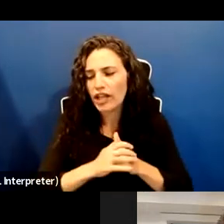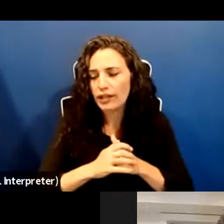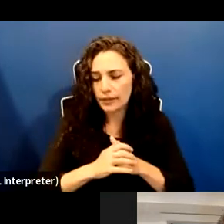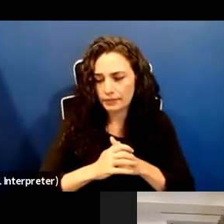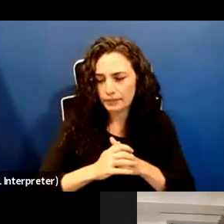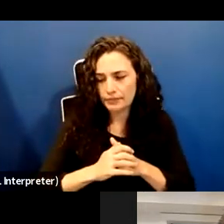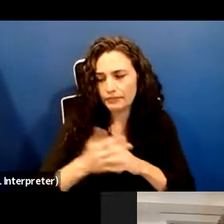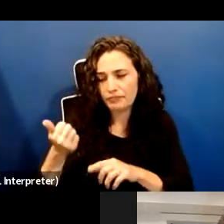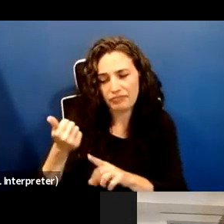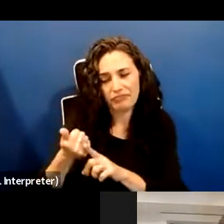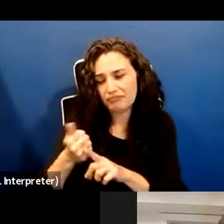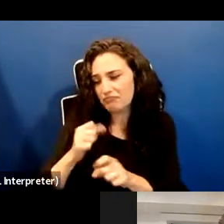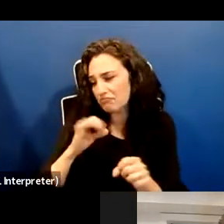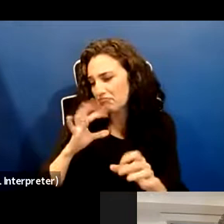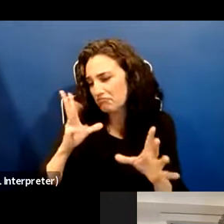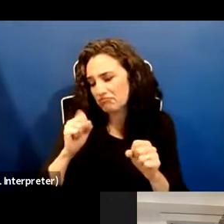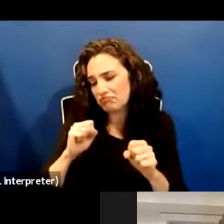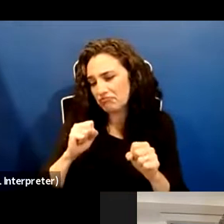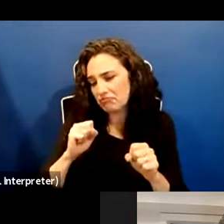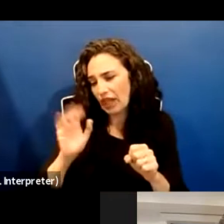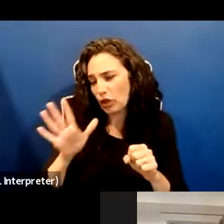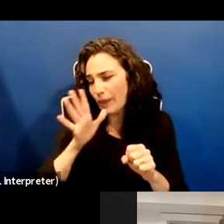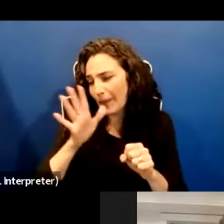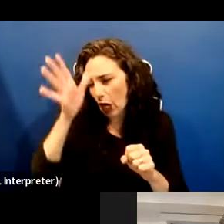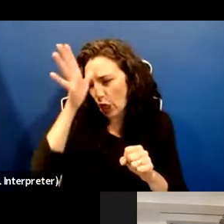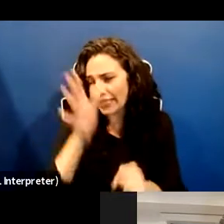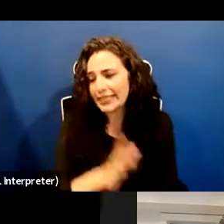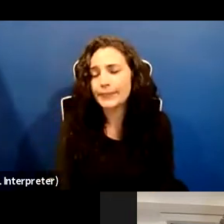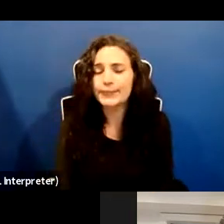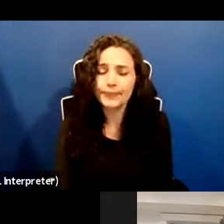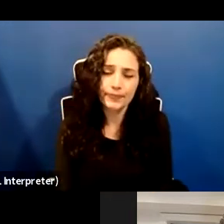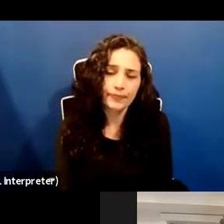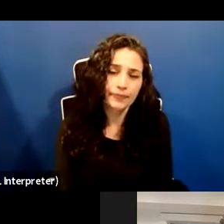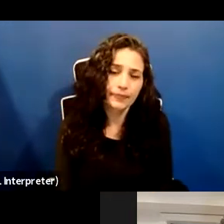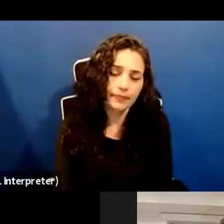which was amazing together with the parents. I mean, we're, we were blessed